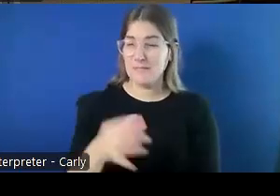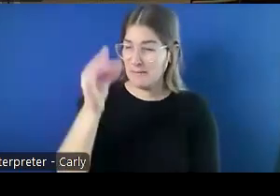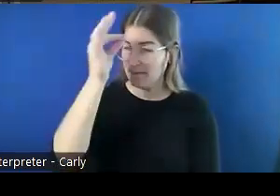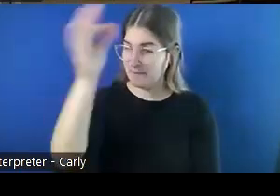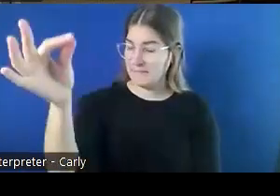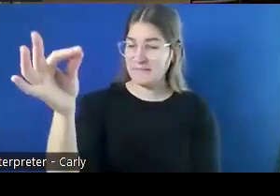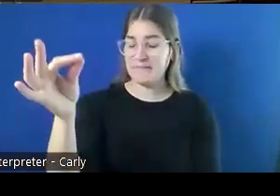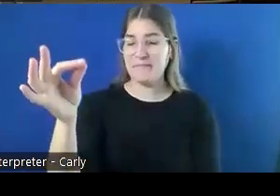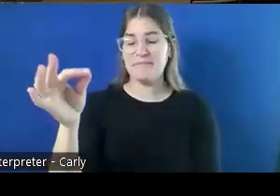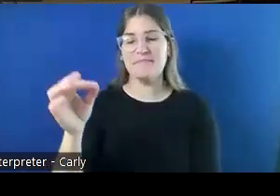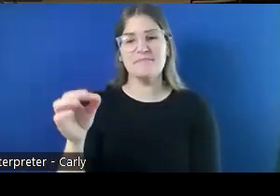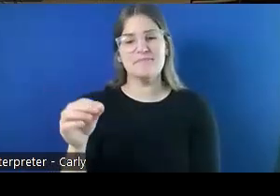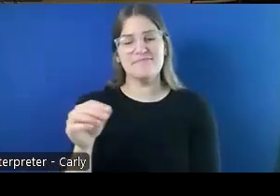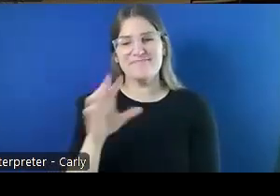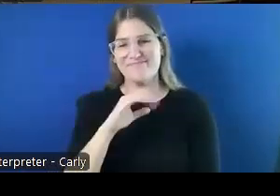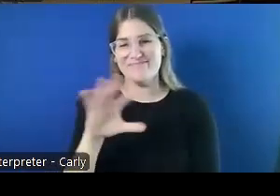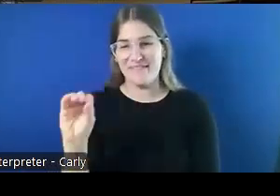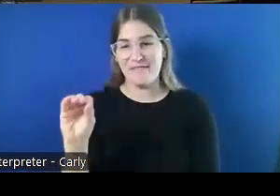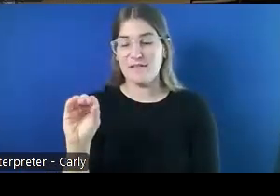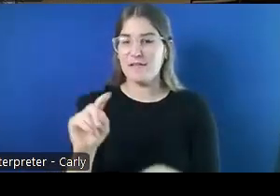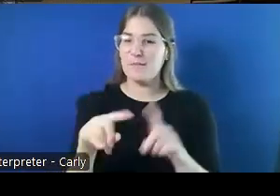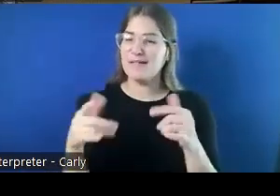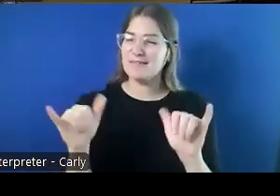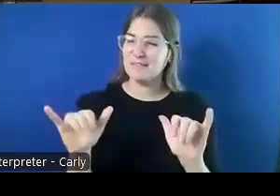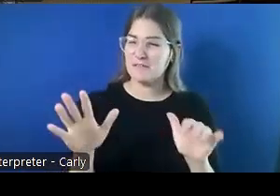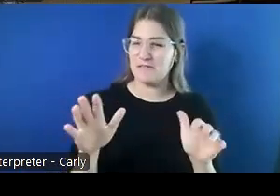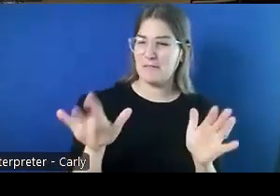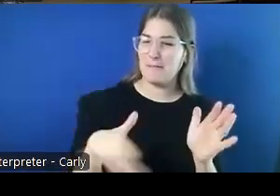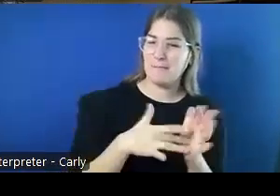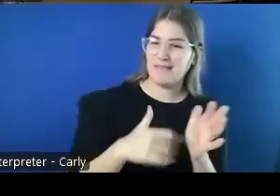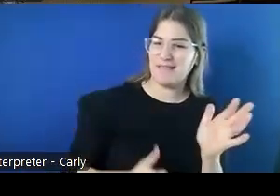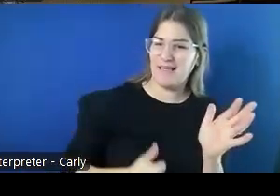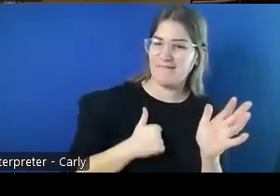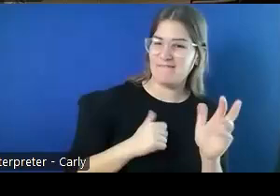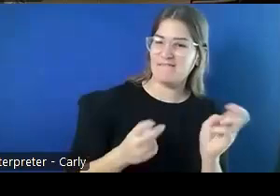on the dot but you know they still kind of fall into that midlife range where they had teenagers